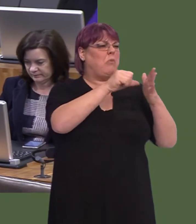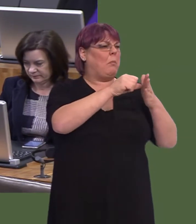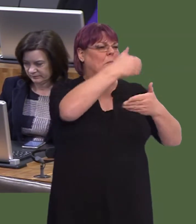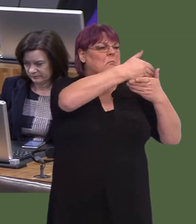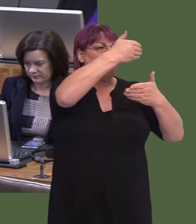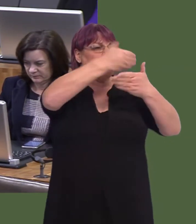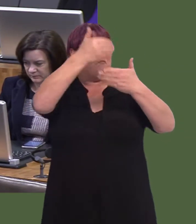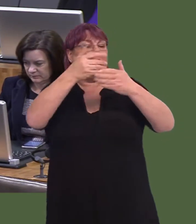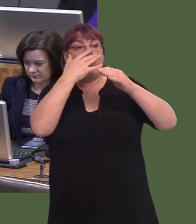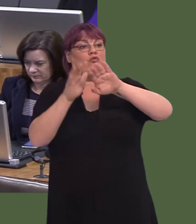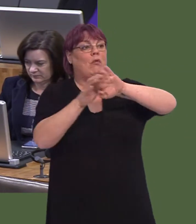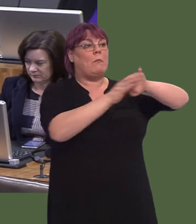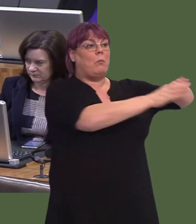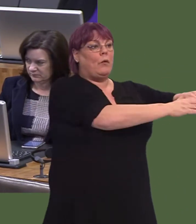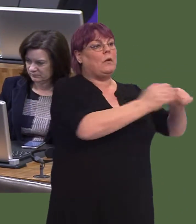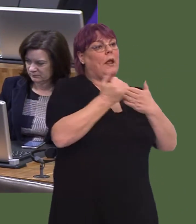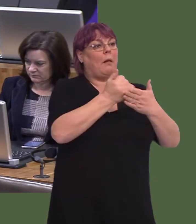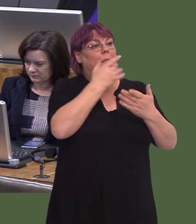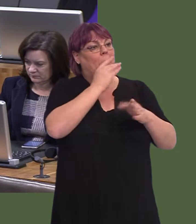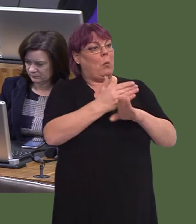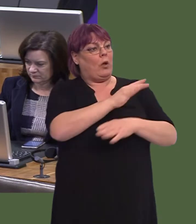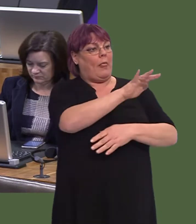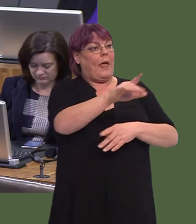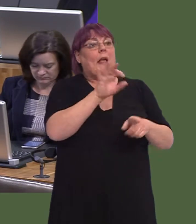it better for the people who work there and, of course, particularly for the patients.